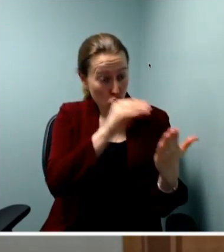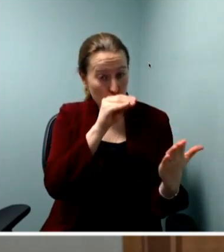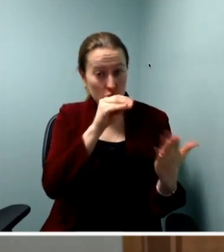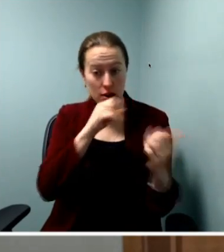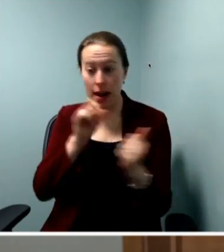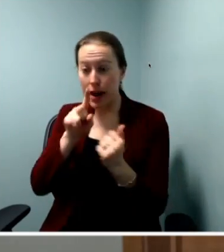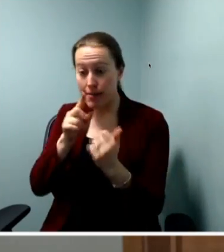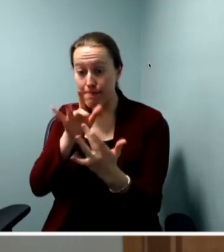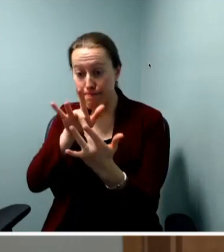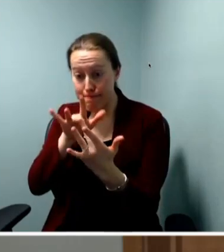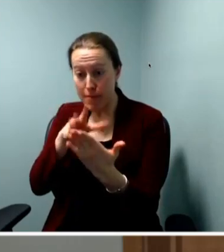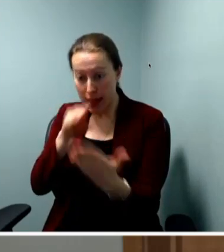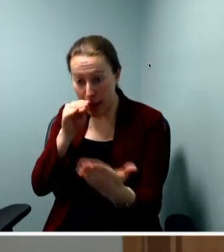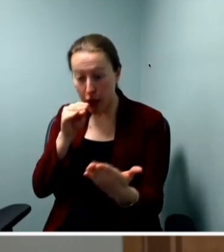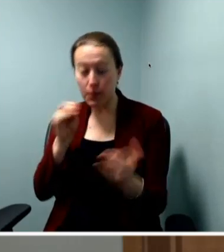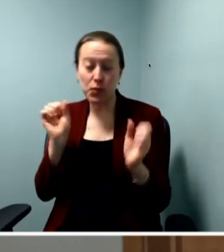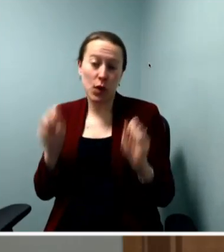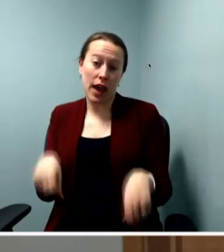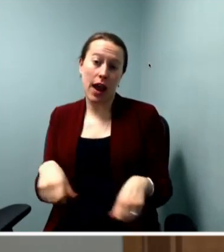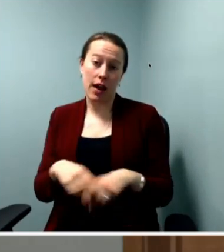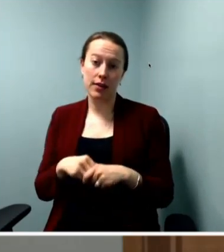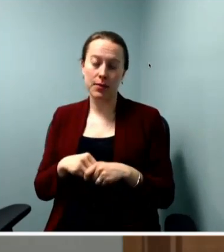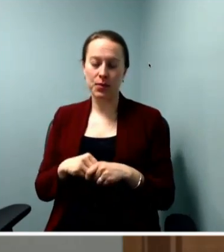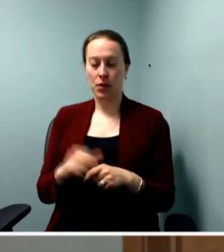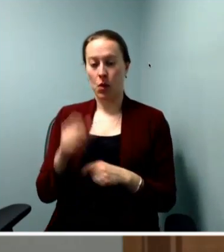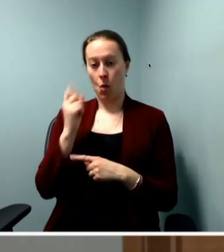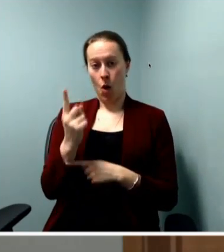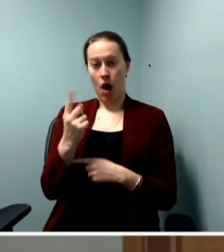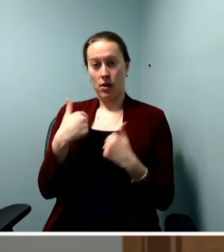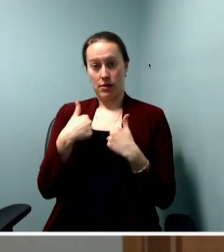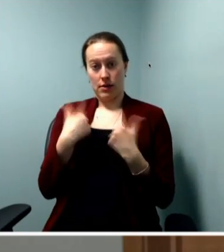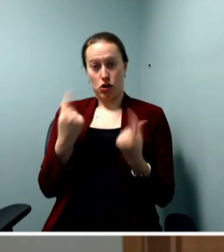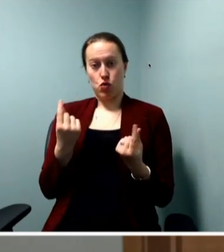And one of the things that I did was to set up masterclasses